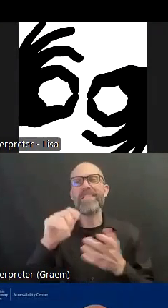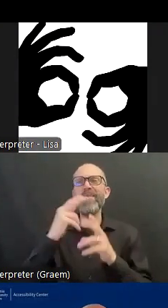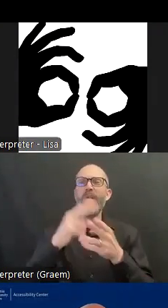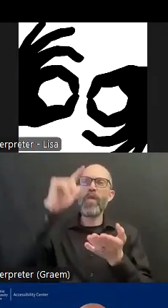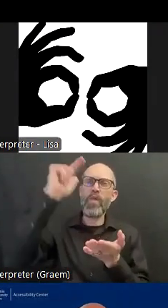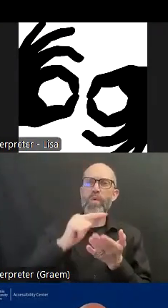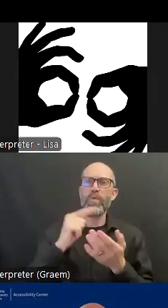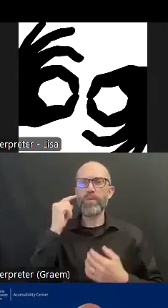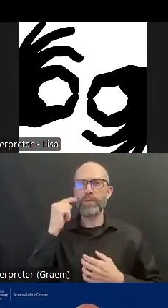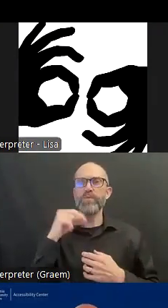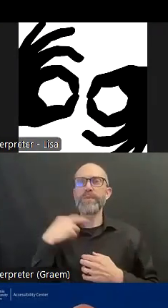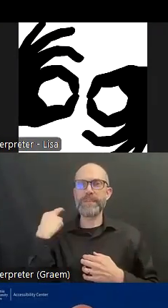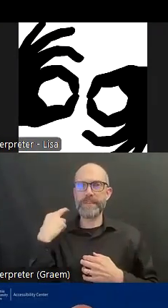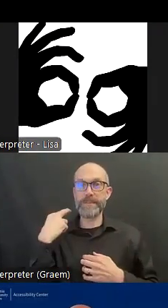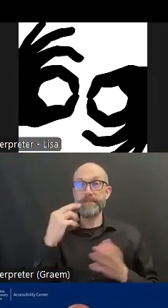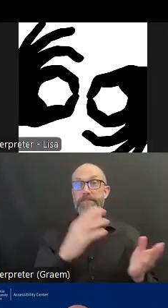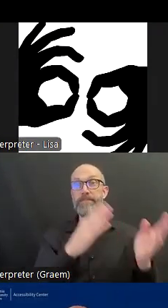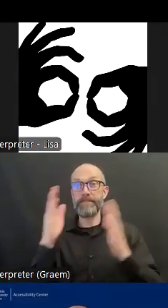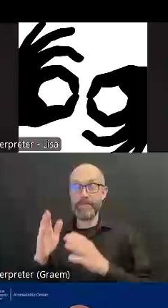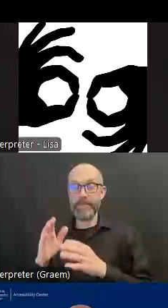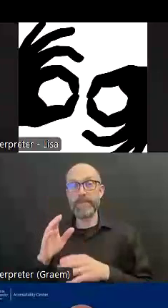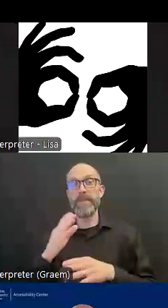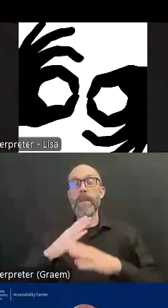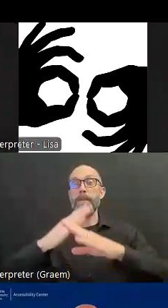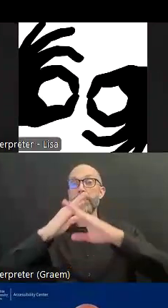The next factor is, are the barriers recurring?